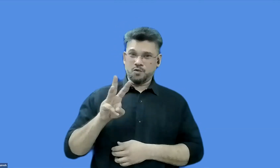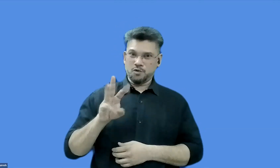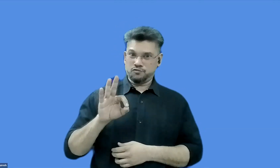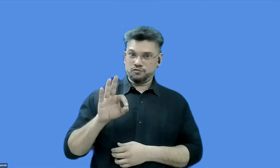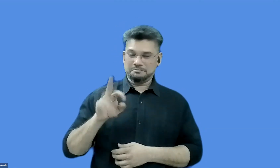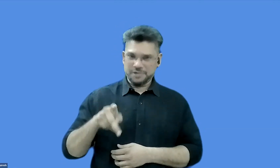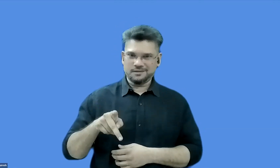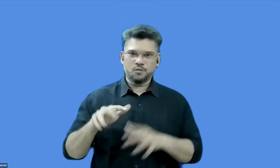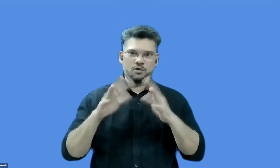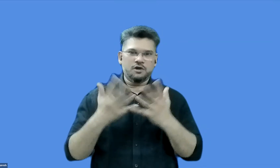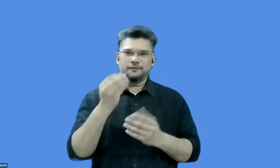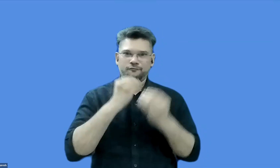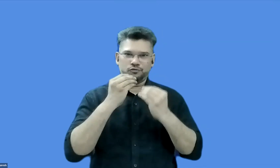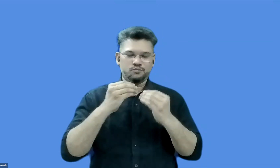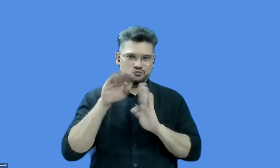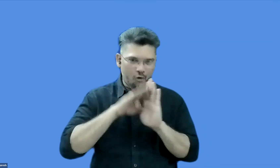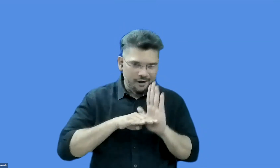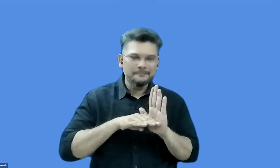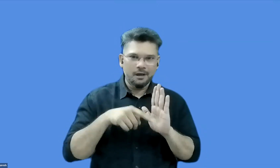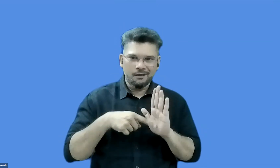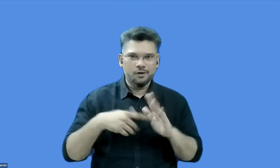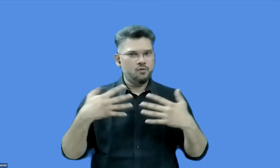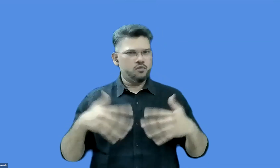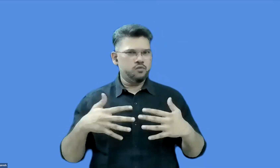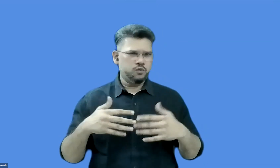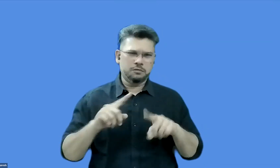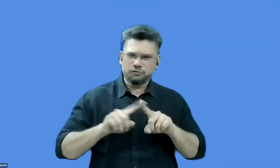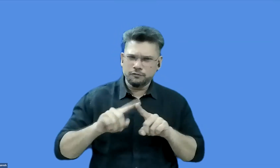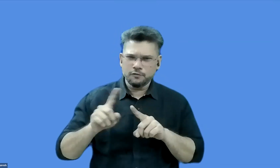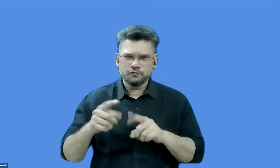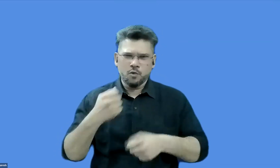Three great examples from the world food program on collaboration with